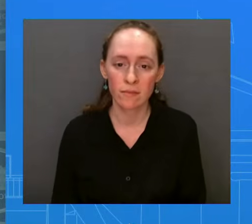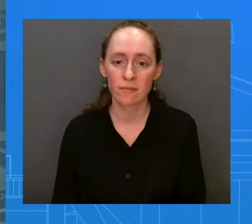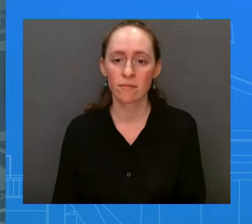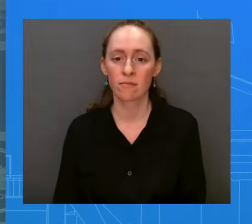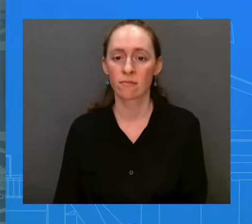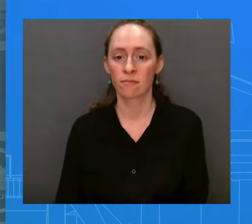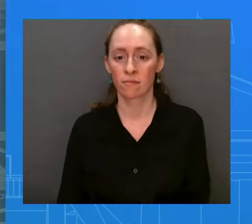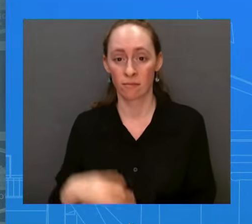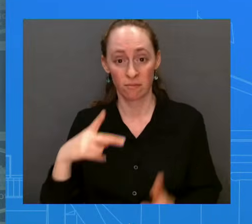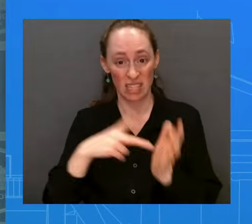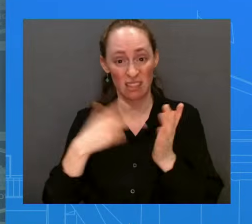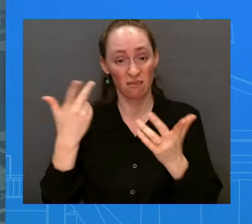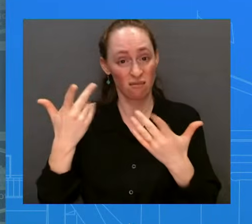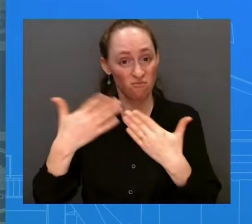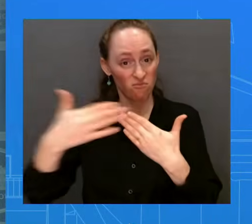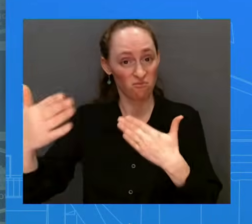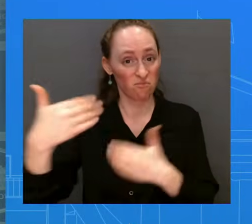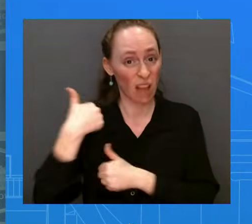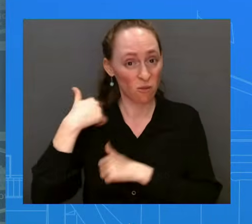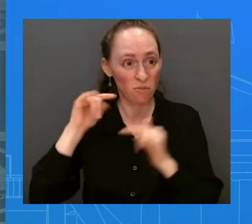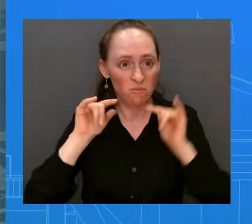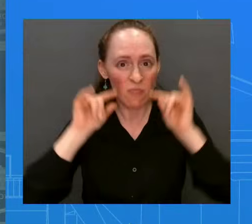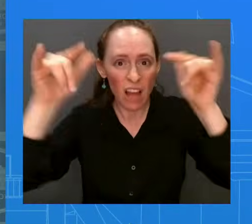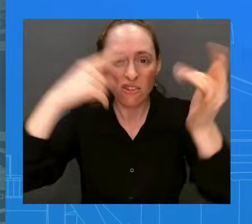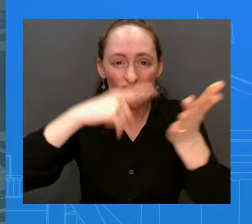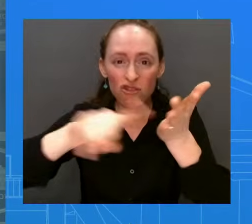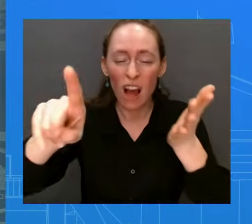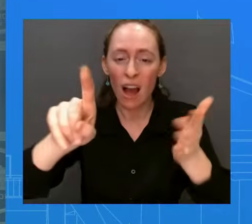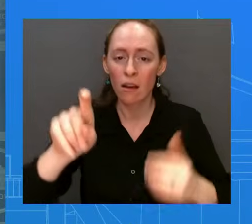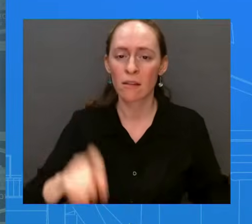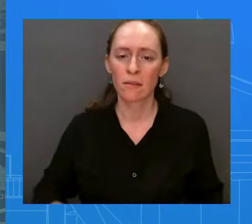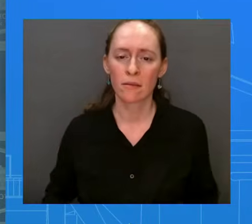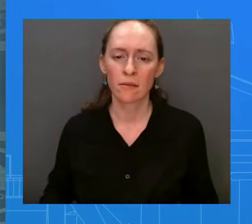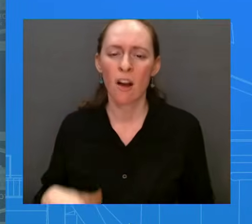I'm sorry I didn't understand it at first. No, I mean -- and you heard General VanHerck talk about this last night.